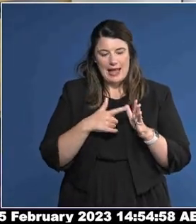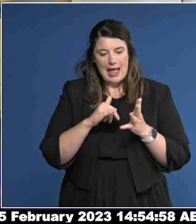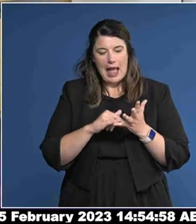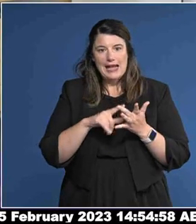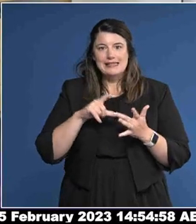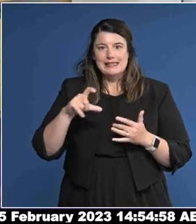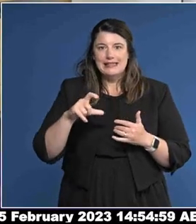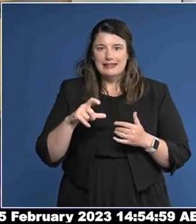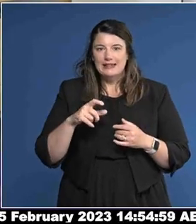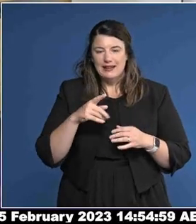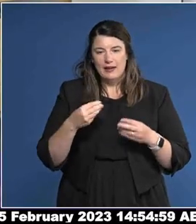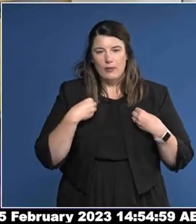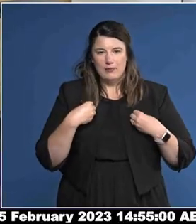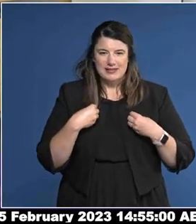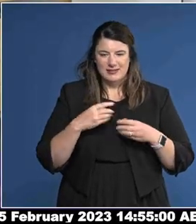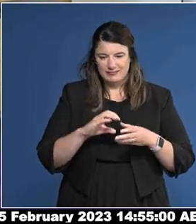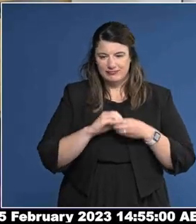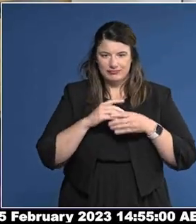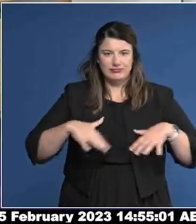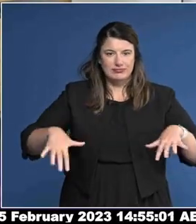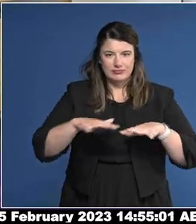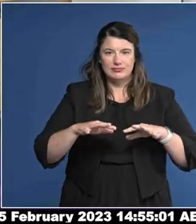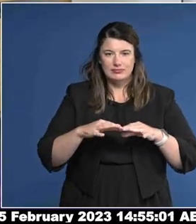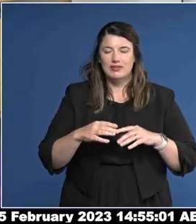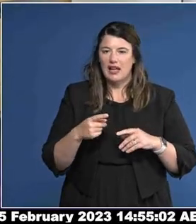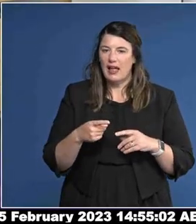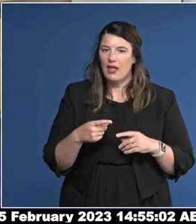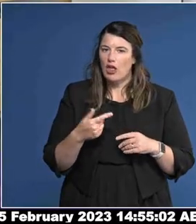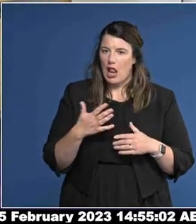appetite statements, and we see that language in other places.